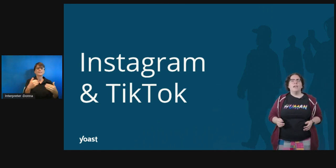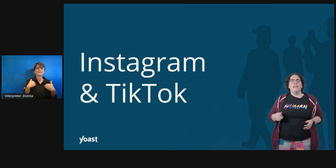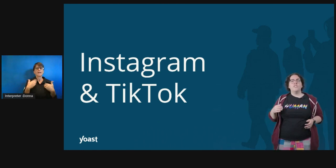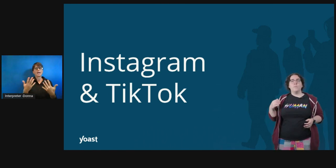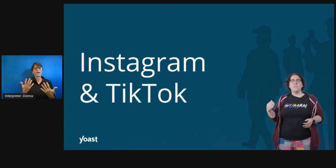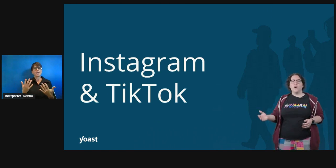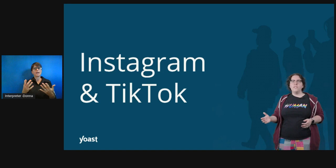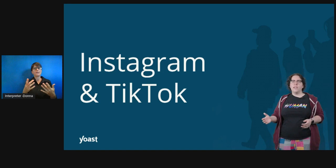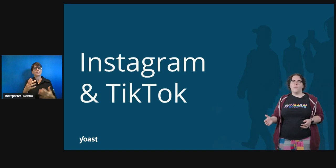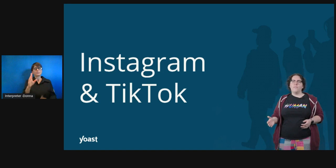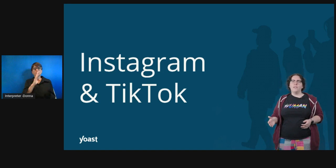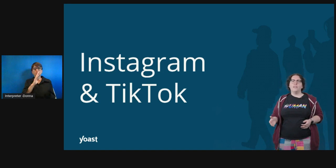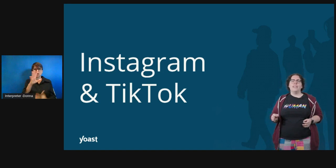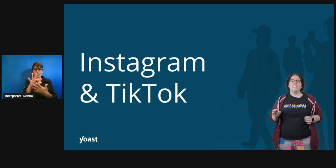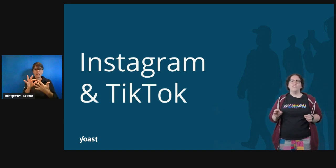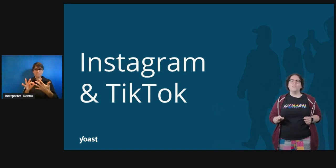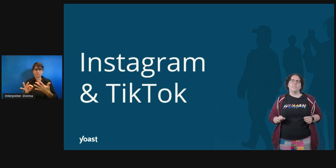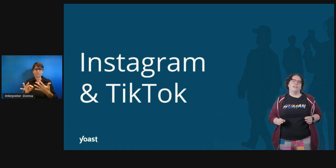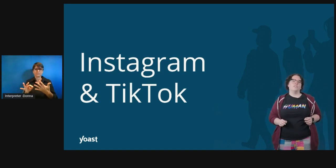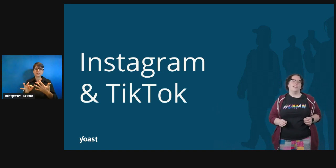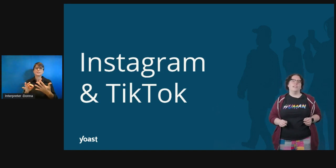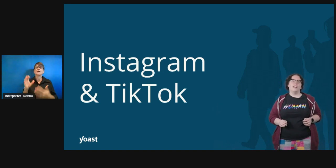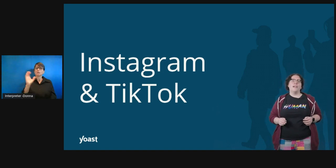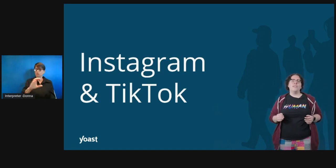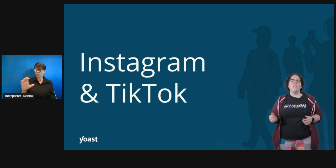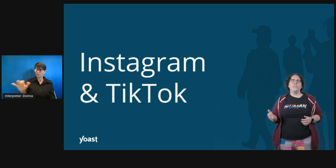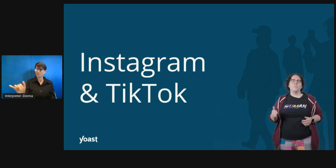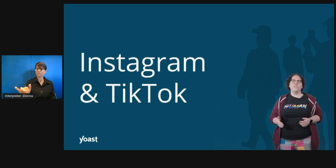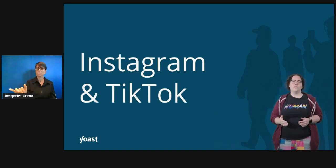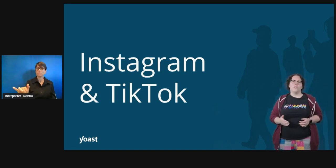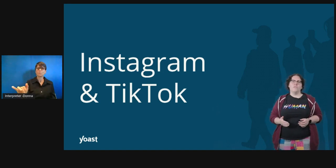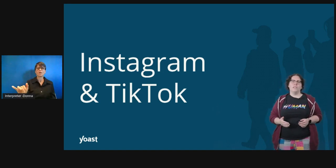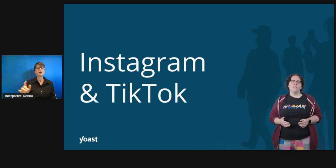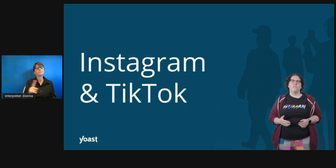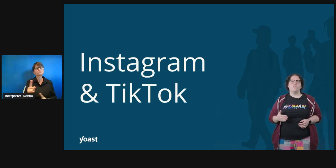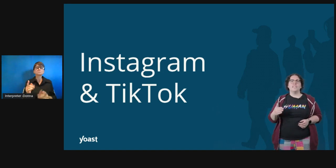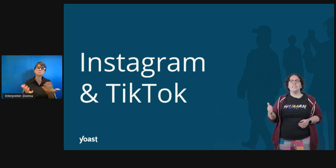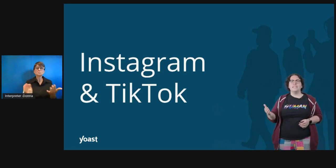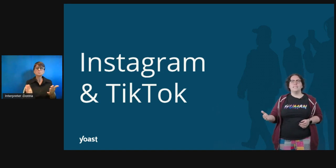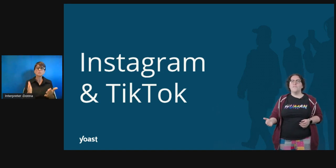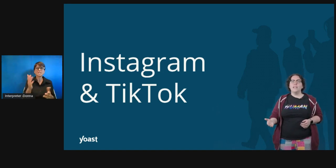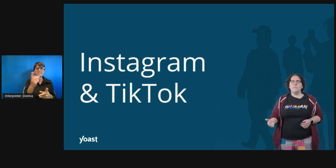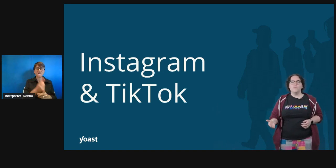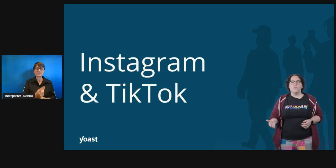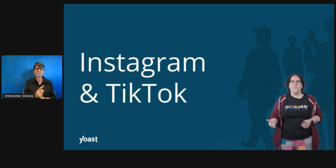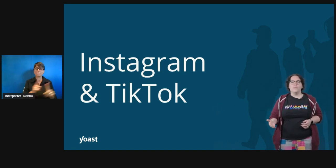Instagram stories, however, is not styled right and they're not exposed to screen readers, so the text isn’t available to everyone.